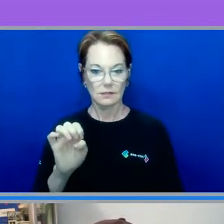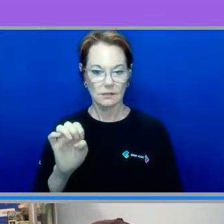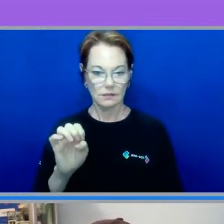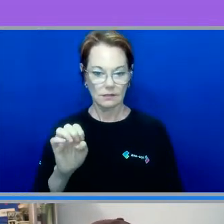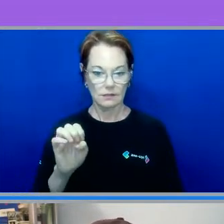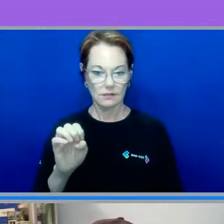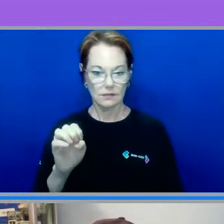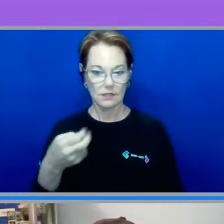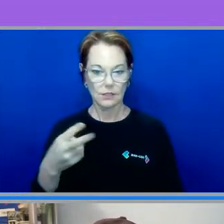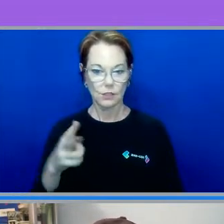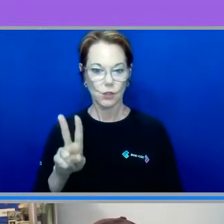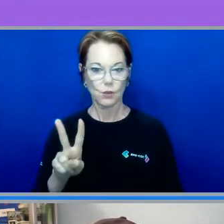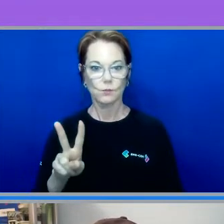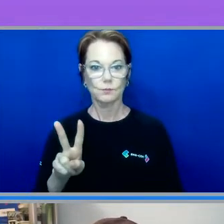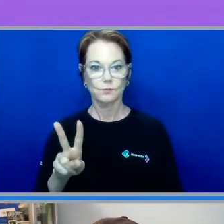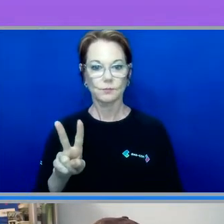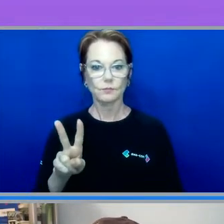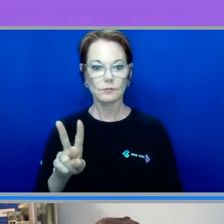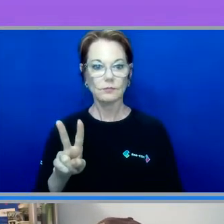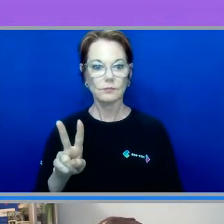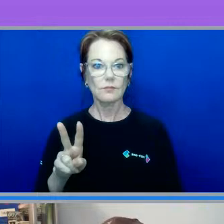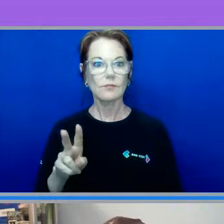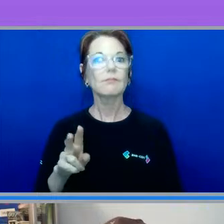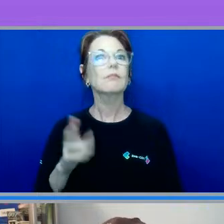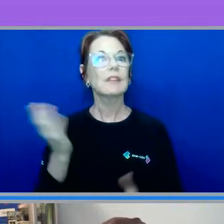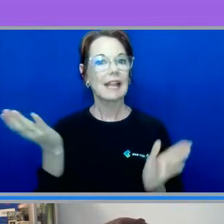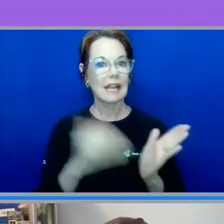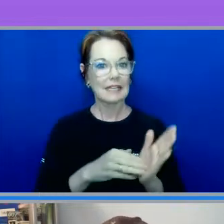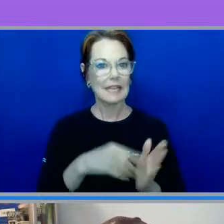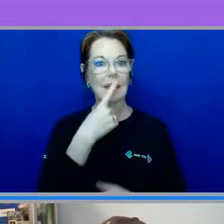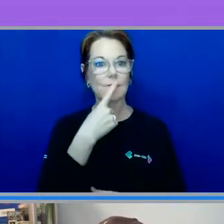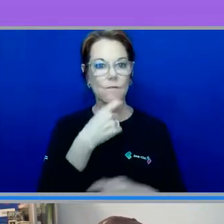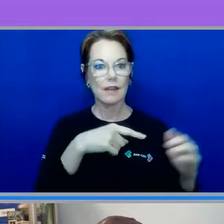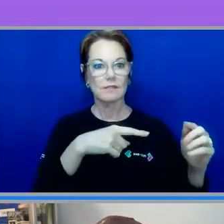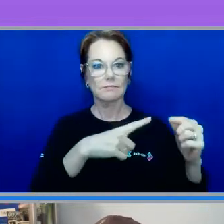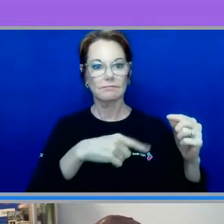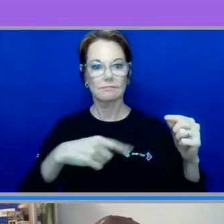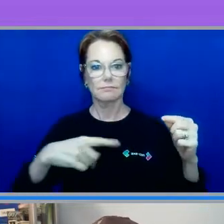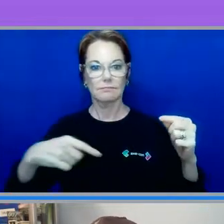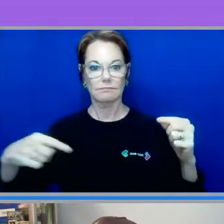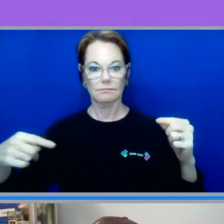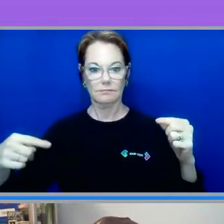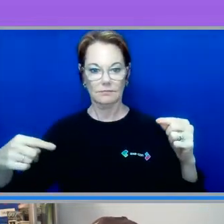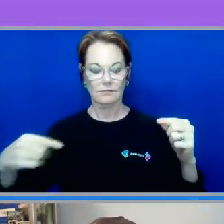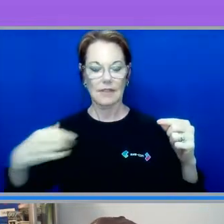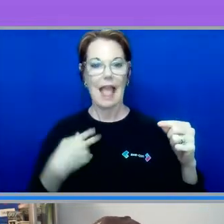happens then. Again, the red wavy line is there, but this time I get two issues right.